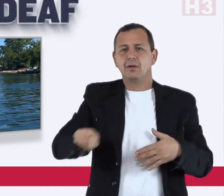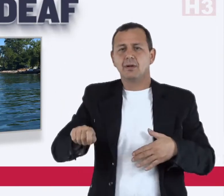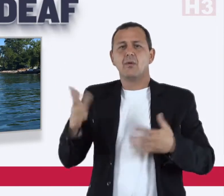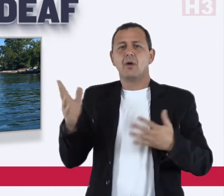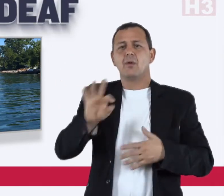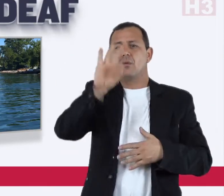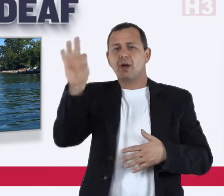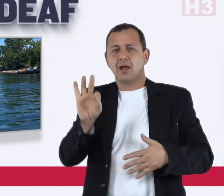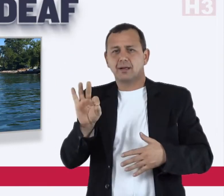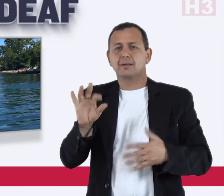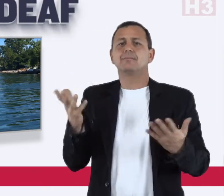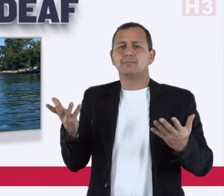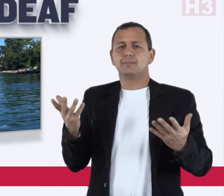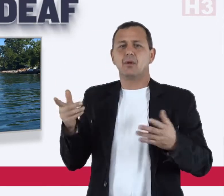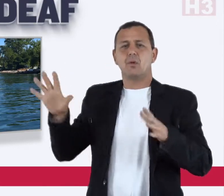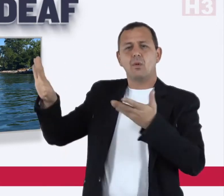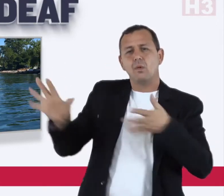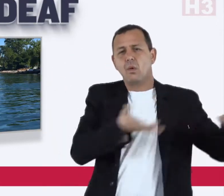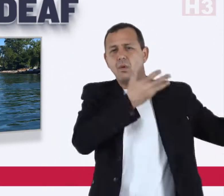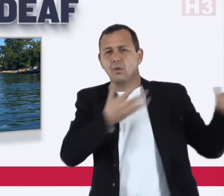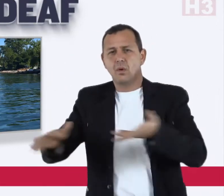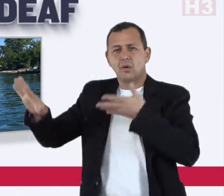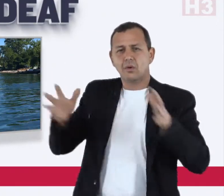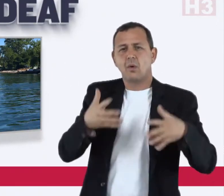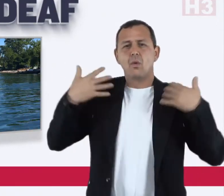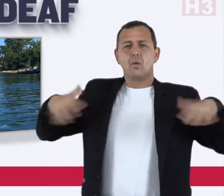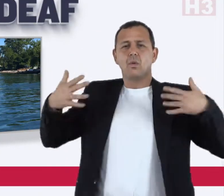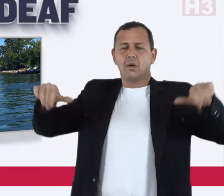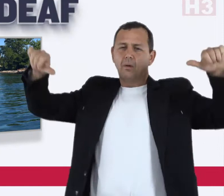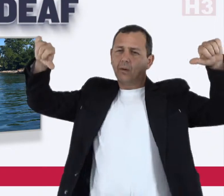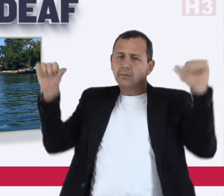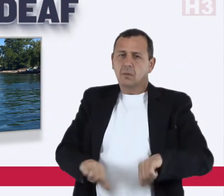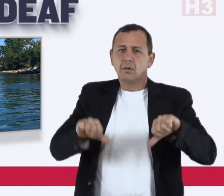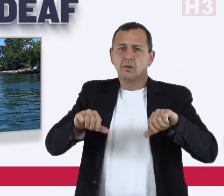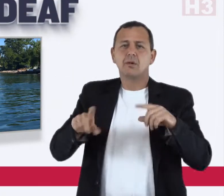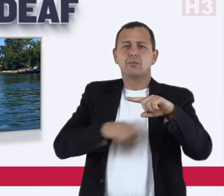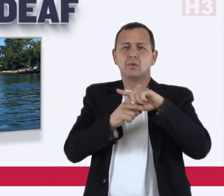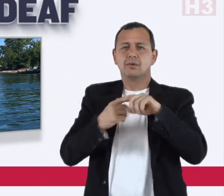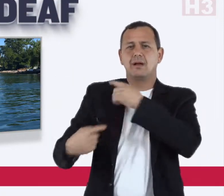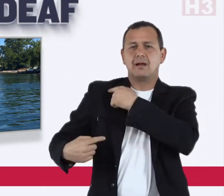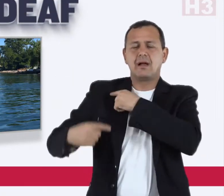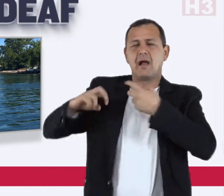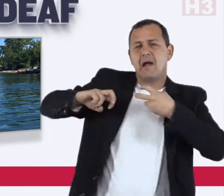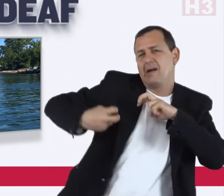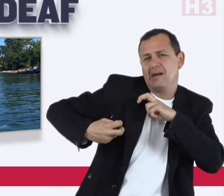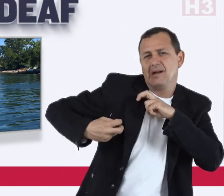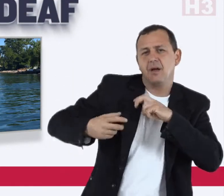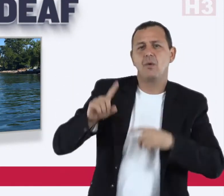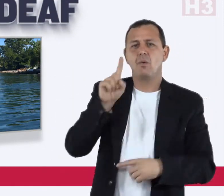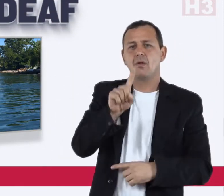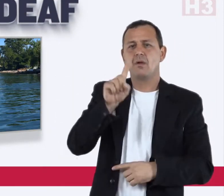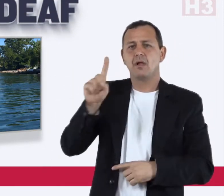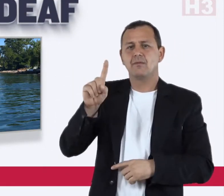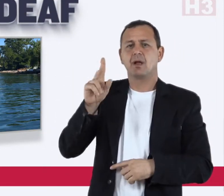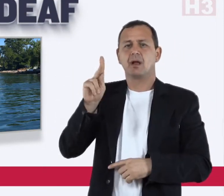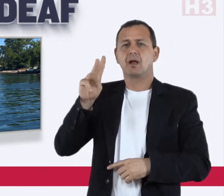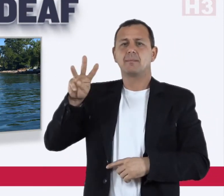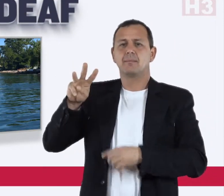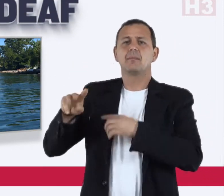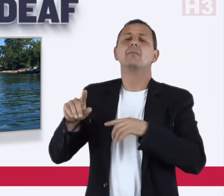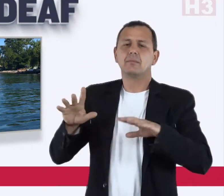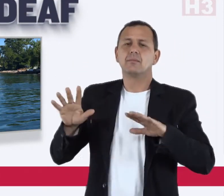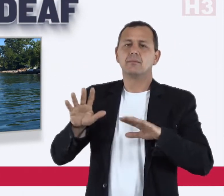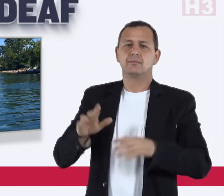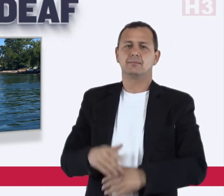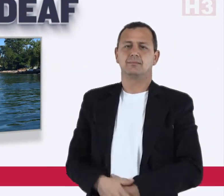cancel after swimming 11 km due to bad weather and a shoulder injury.